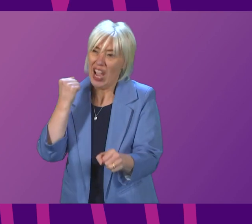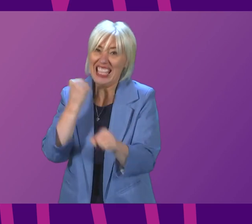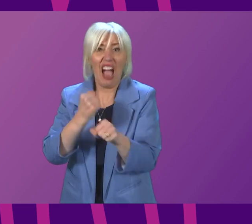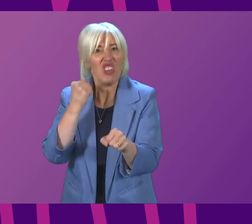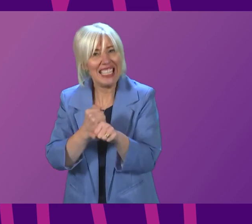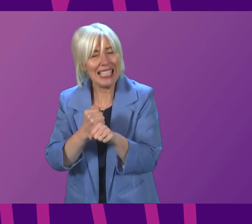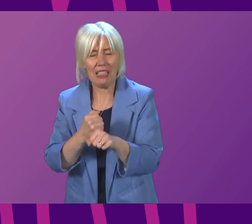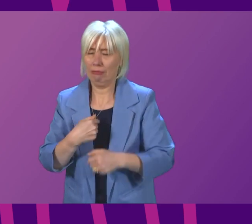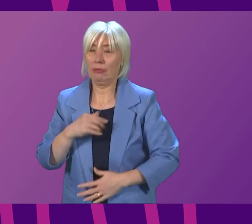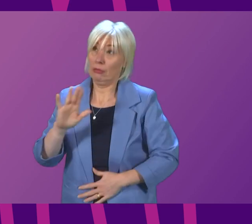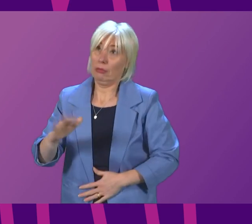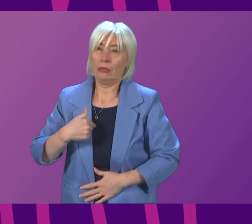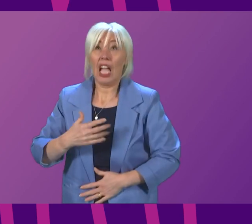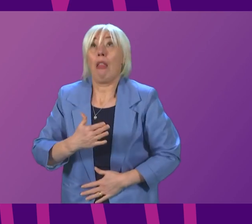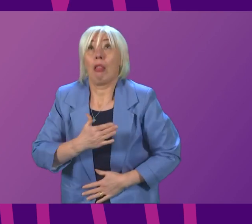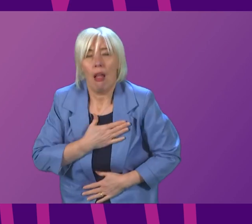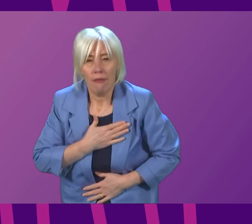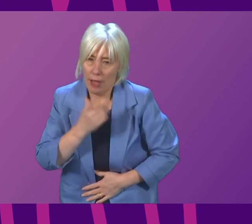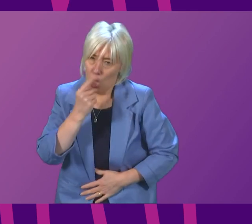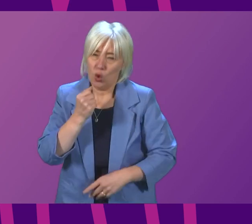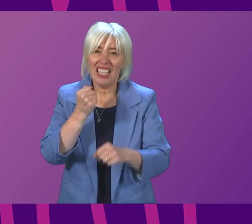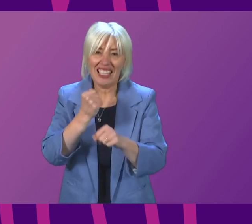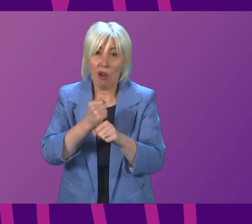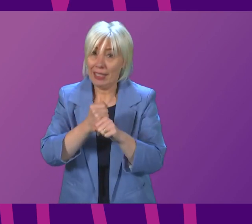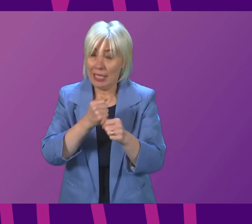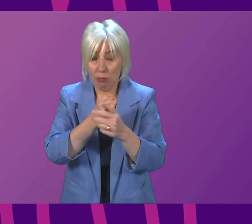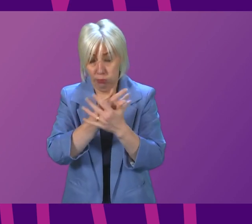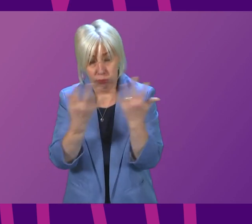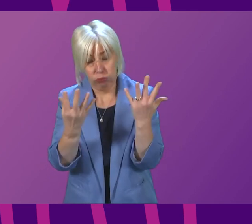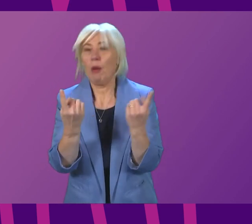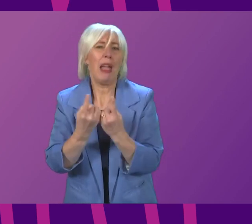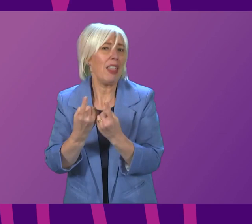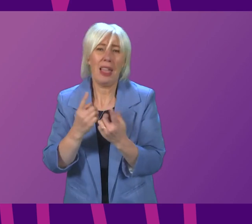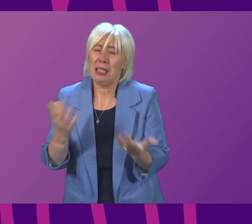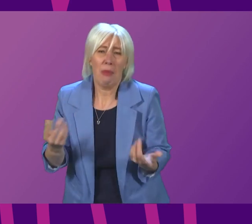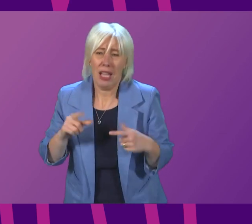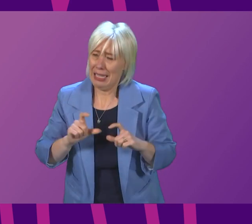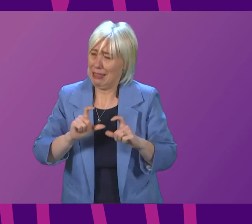I would love to be able to guarantee all sorts of things, but we are still living through a global pandemic.